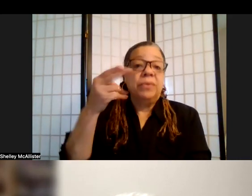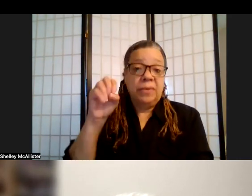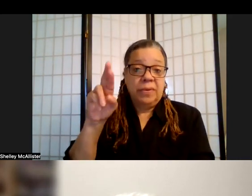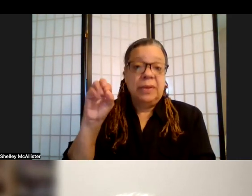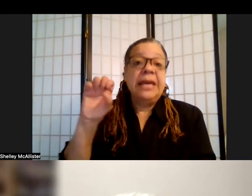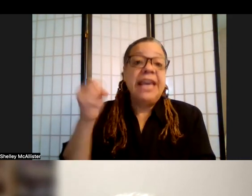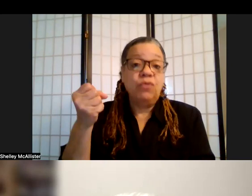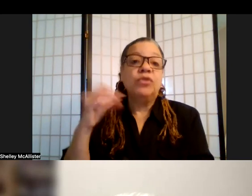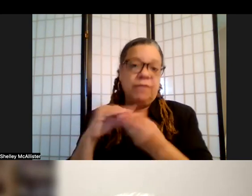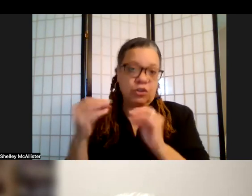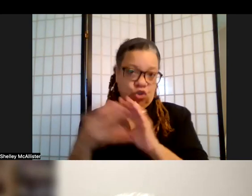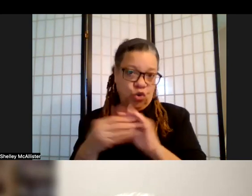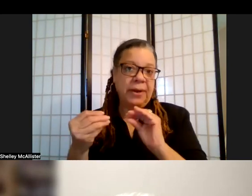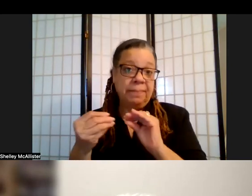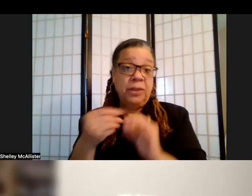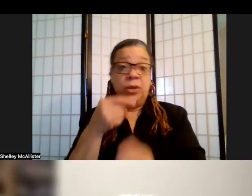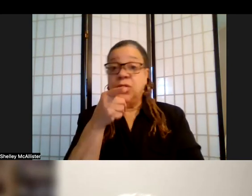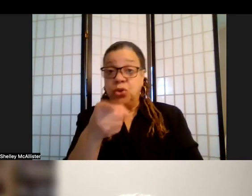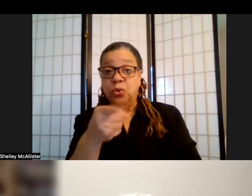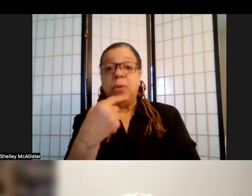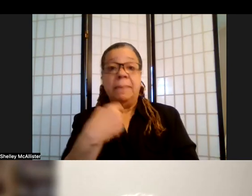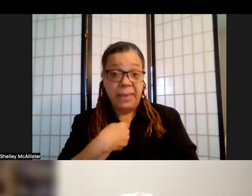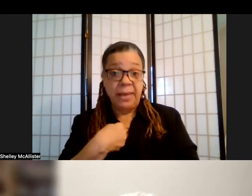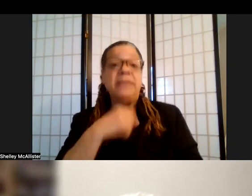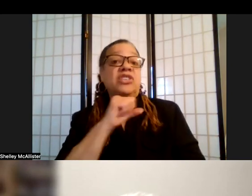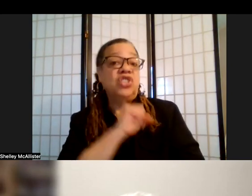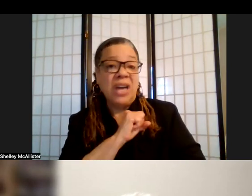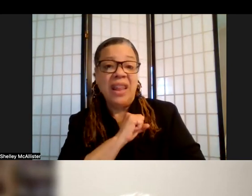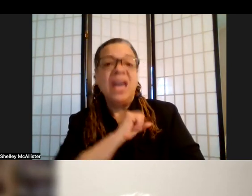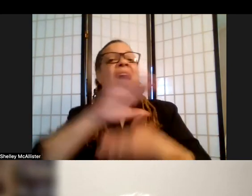And we all-- you, me, uh Shelly, everybody here is uh,